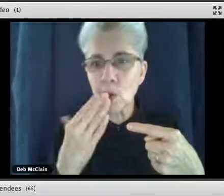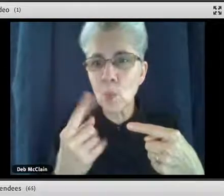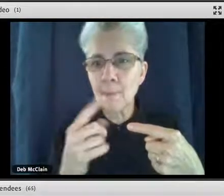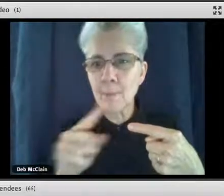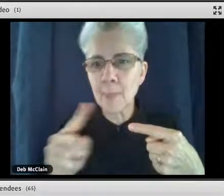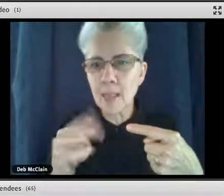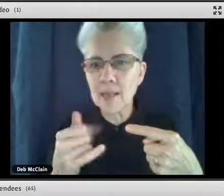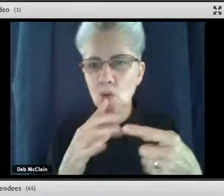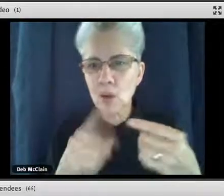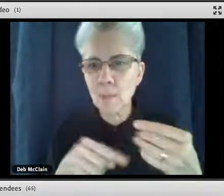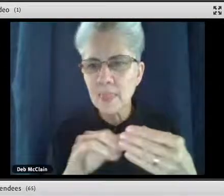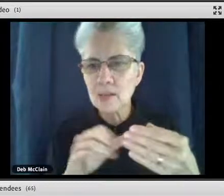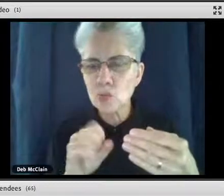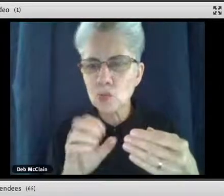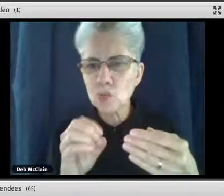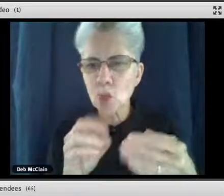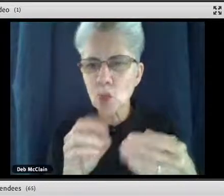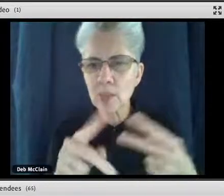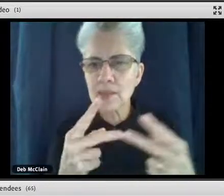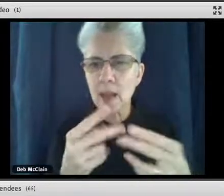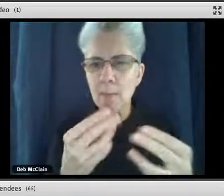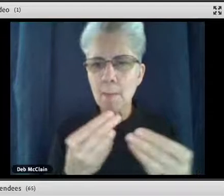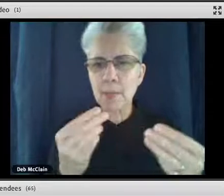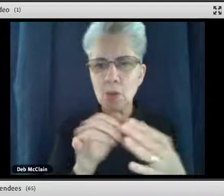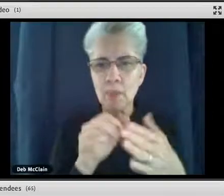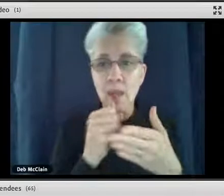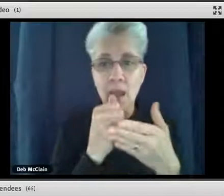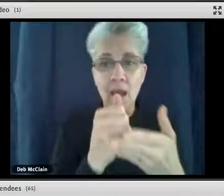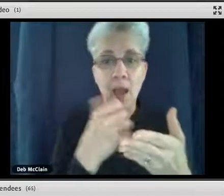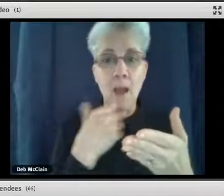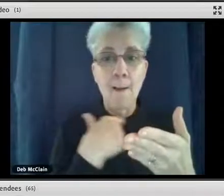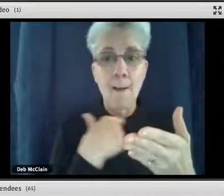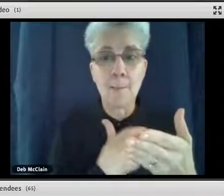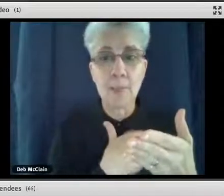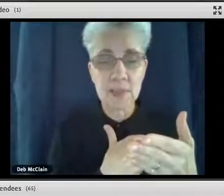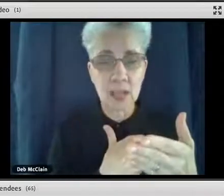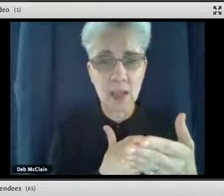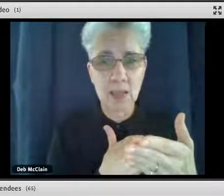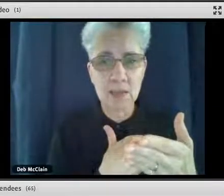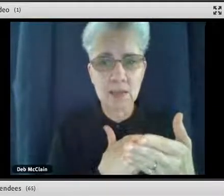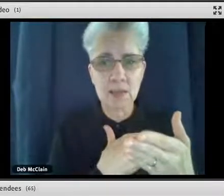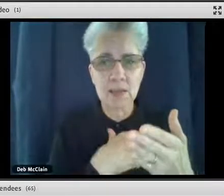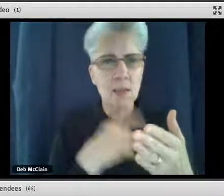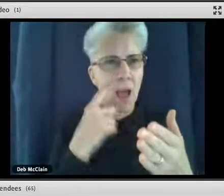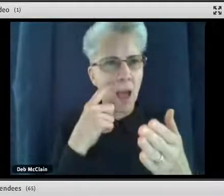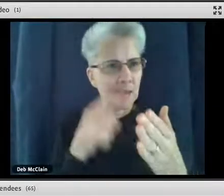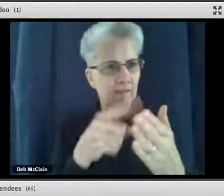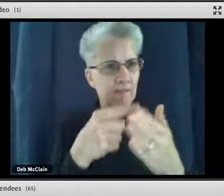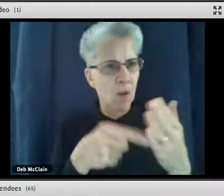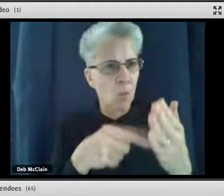That's a good one. But let's talk about this, so the type of material, this helps us identify what it is,